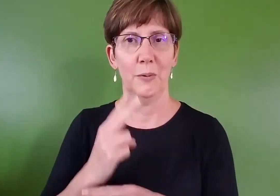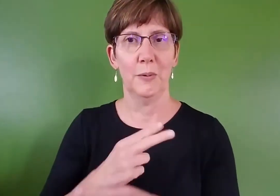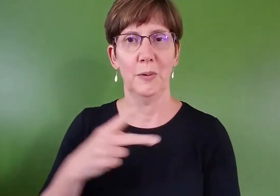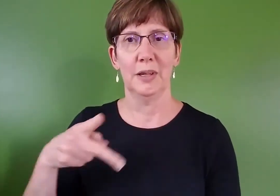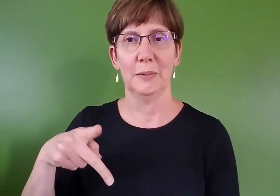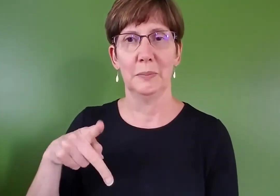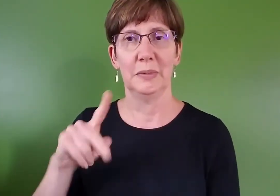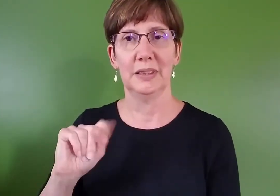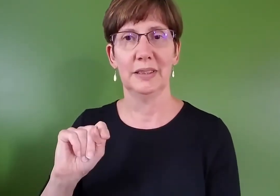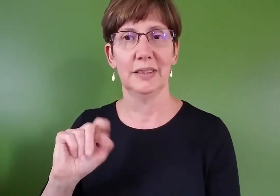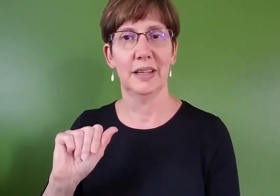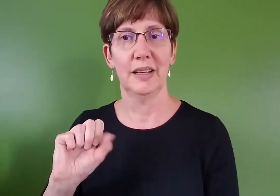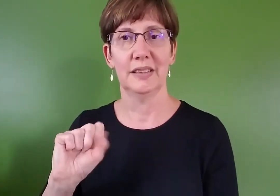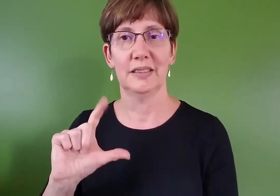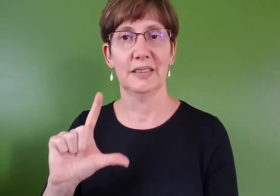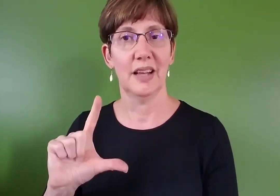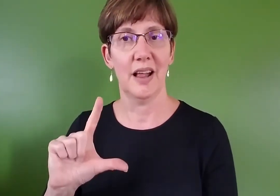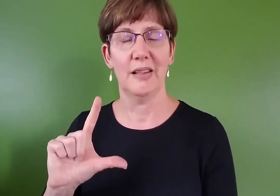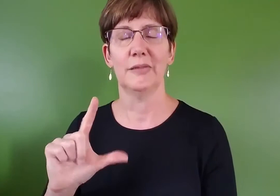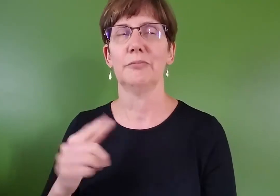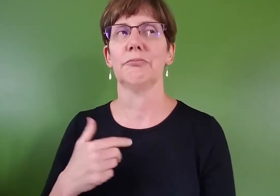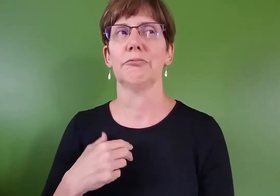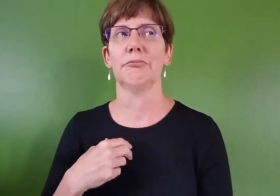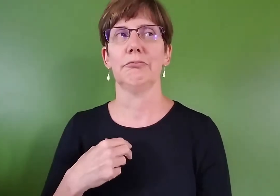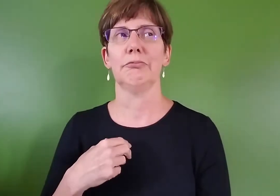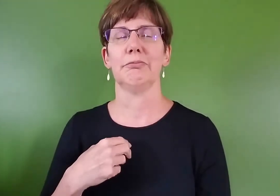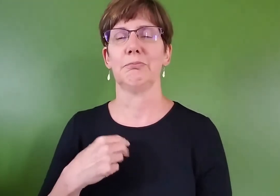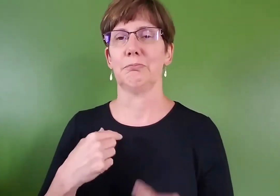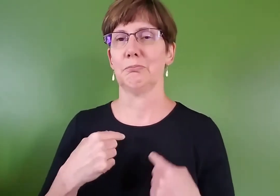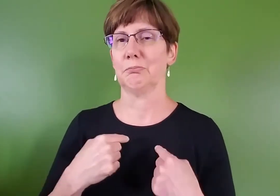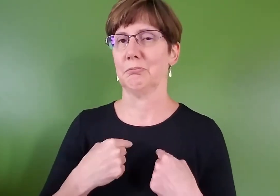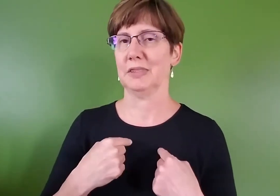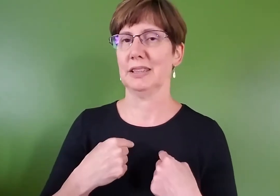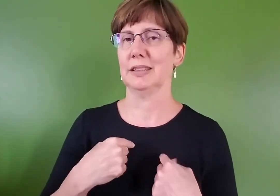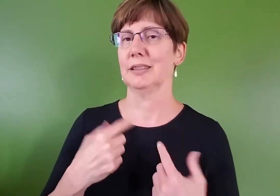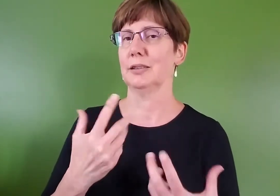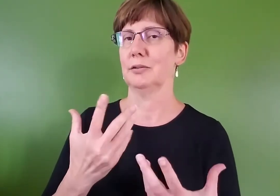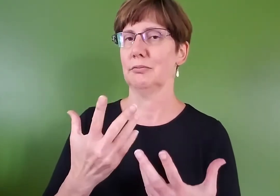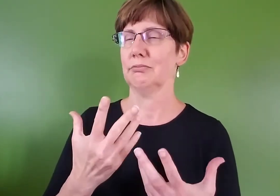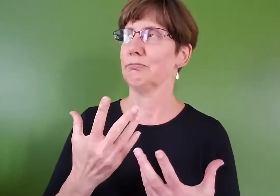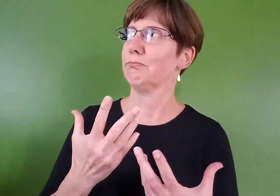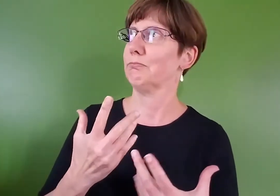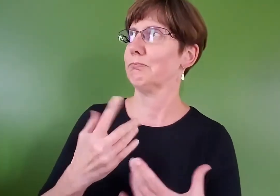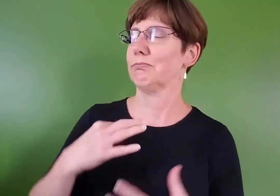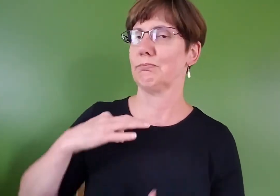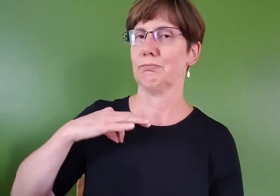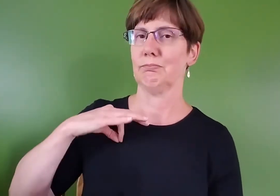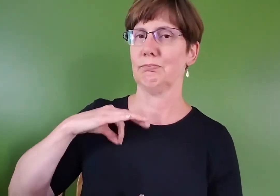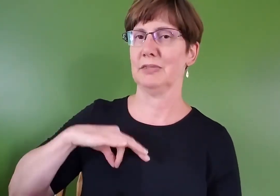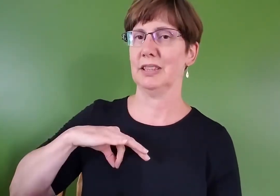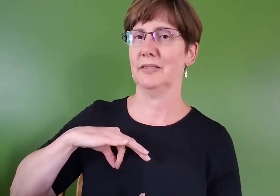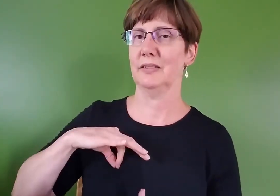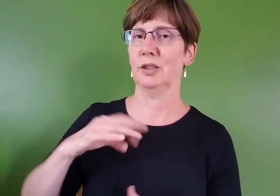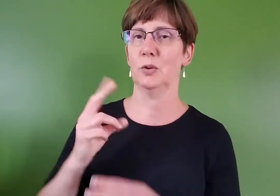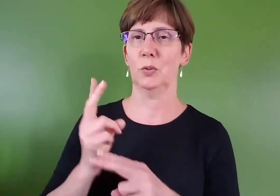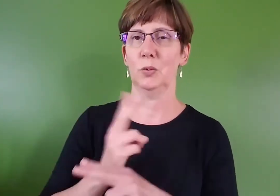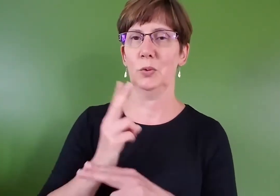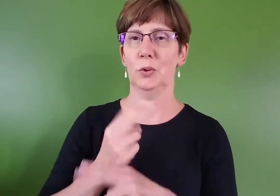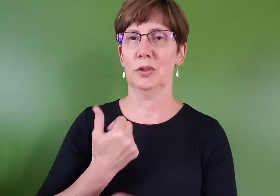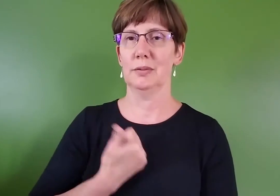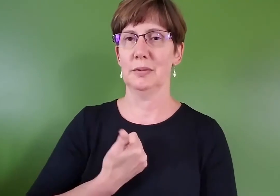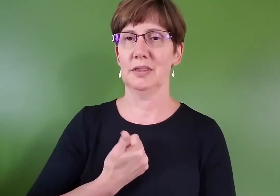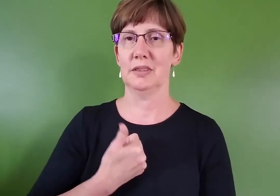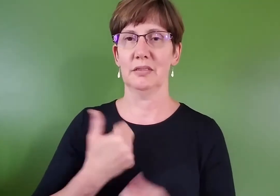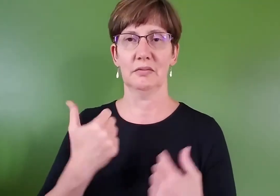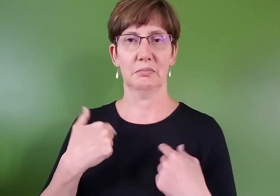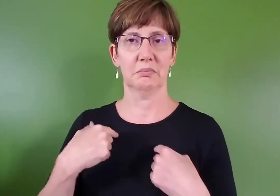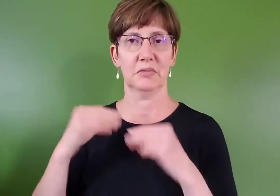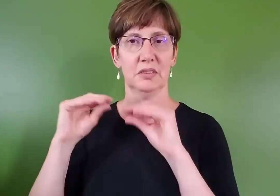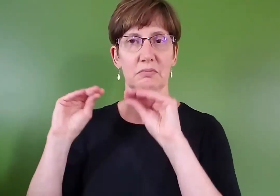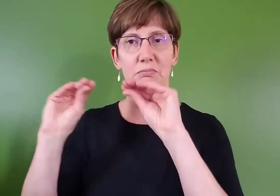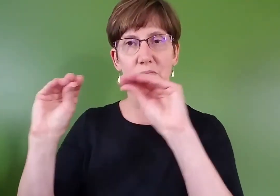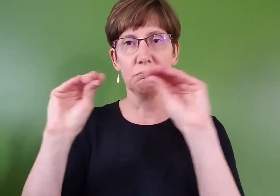I’ve personally received benefit from using PTASL when teaching, giving presentations,